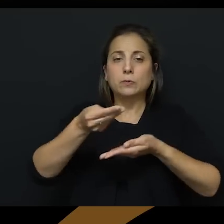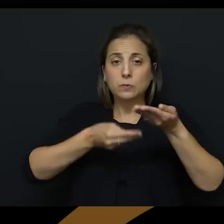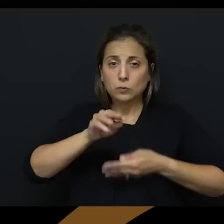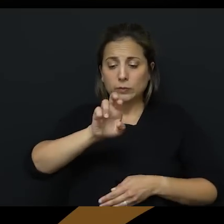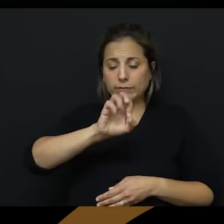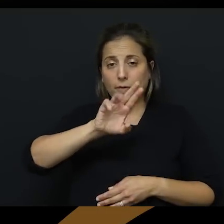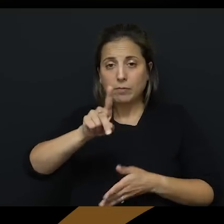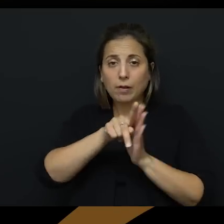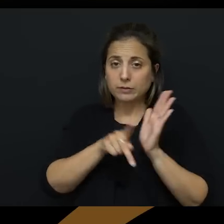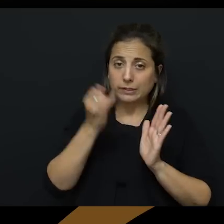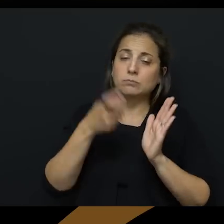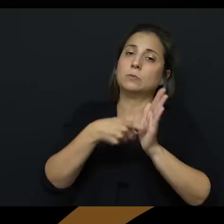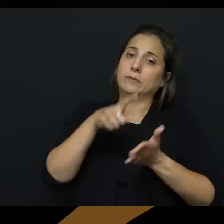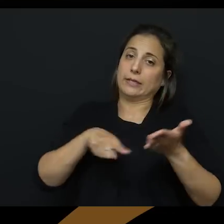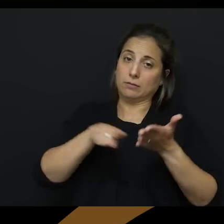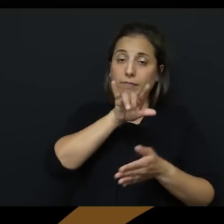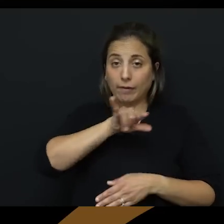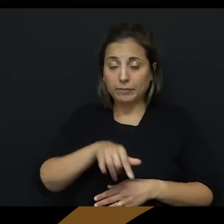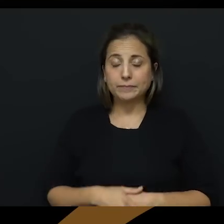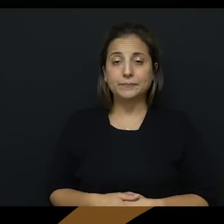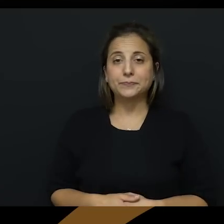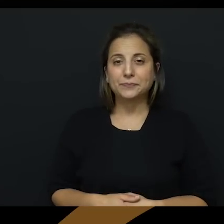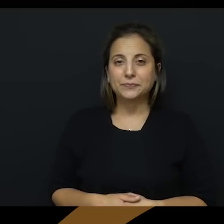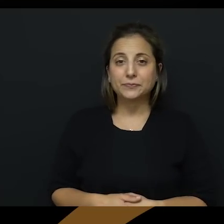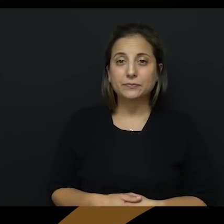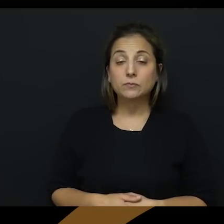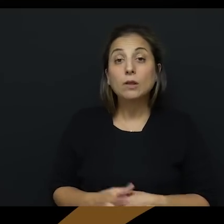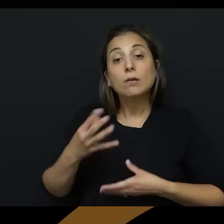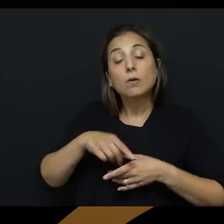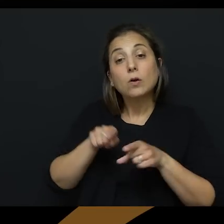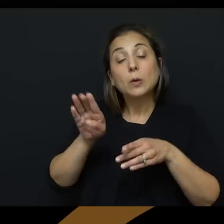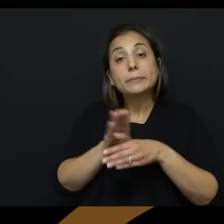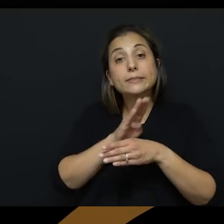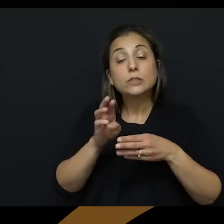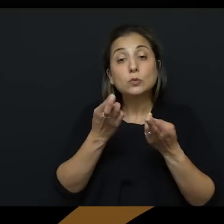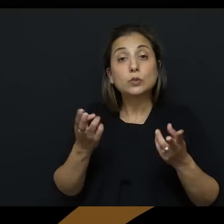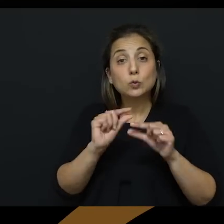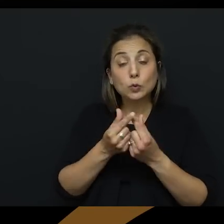and a fair refund policy for necessary flight changes. Internally, our business resource group Bridge,